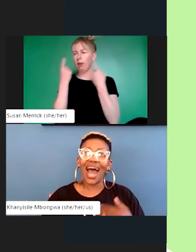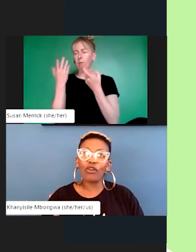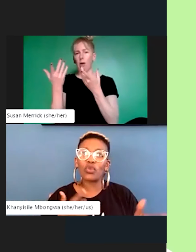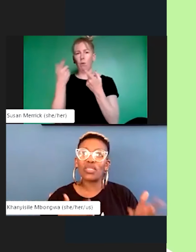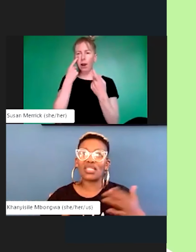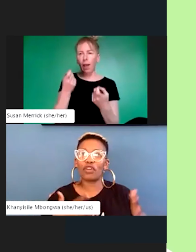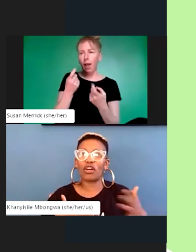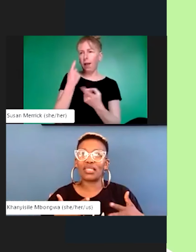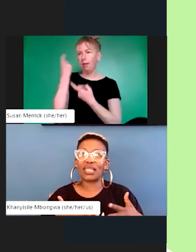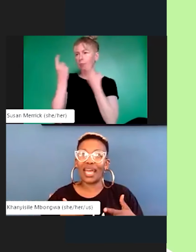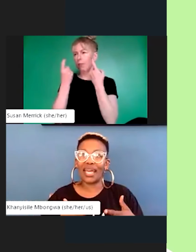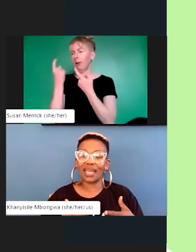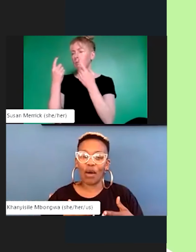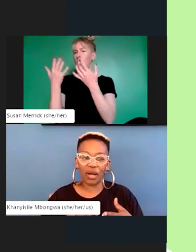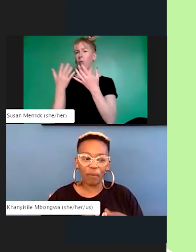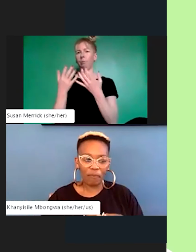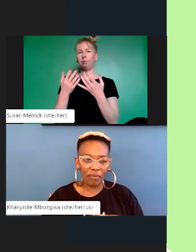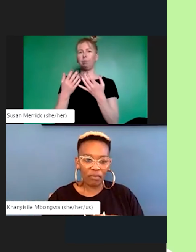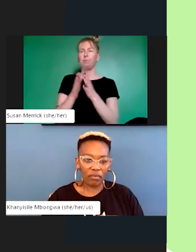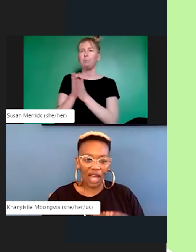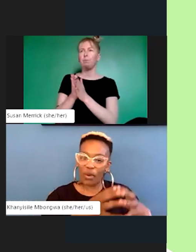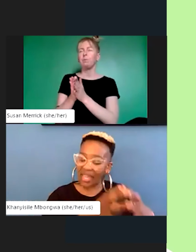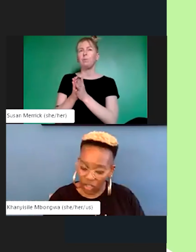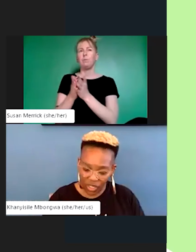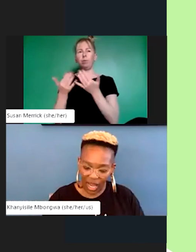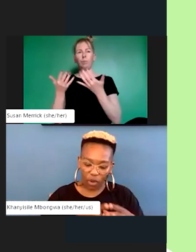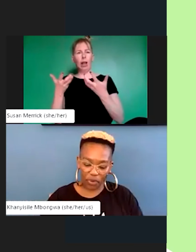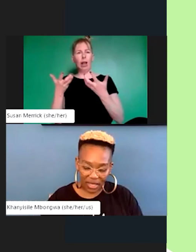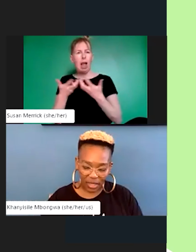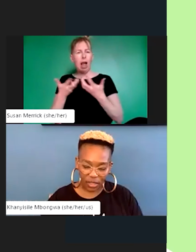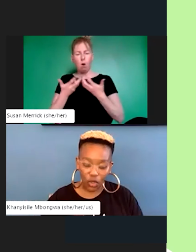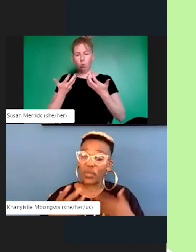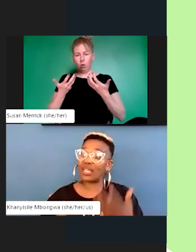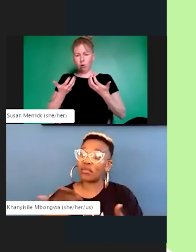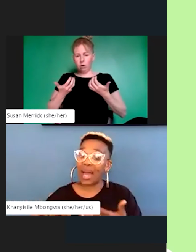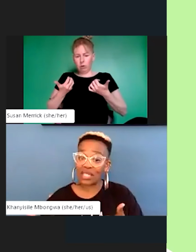do we ourselves reconciliate our, our history, our presence, so we can imagine